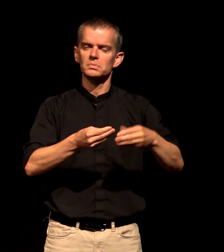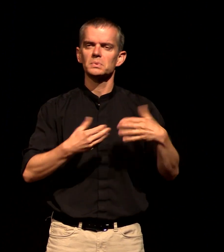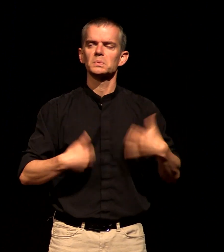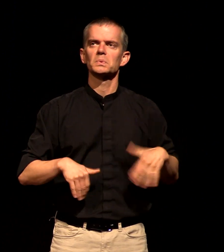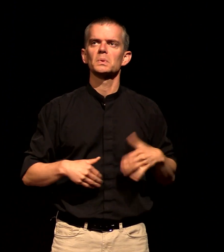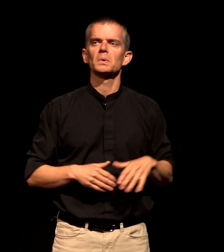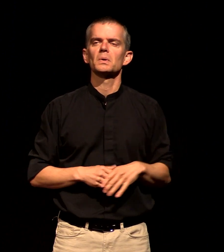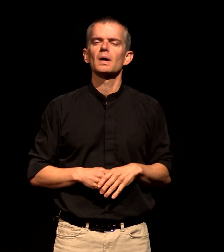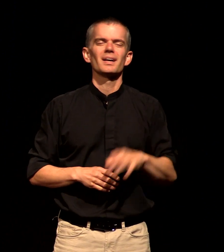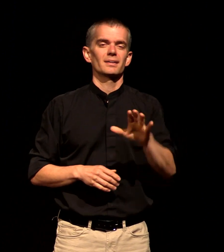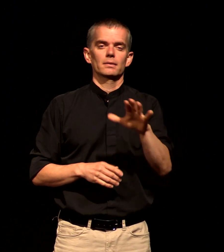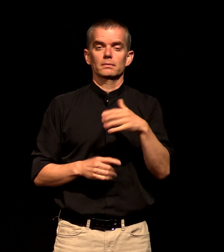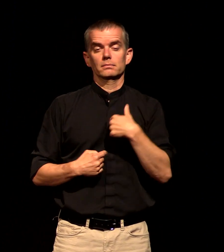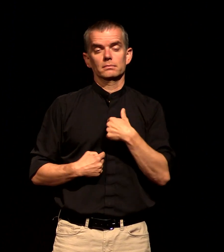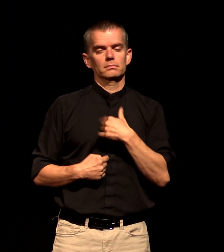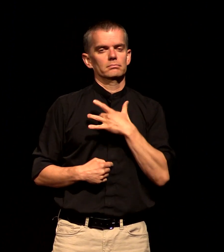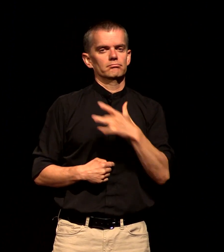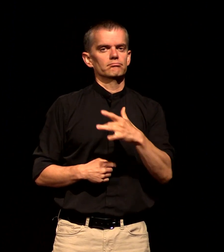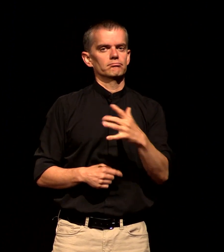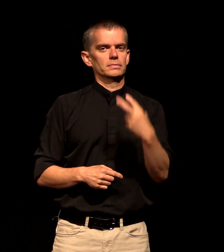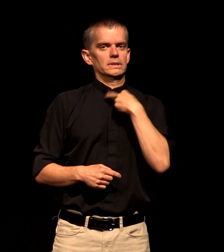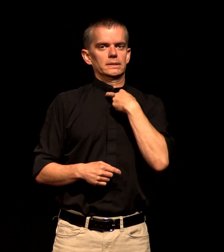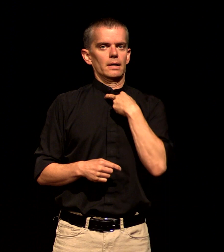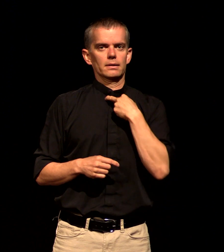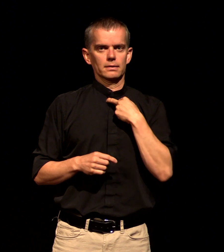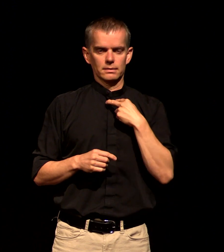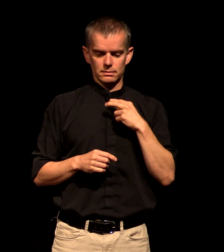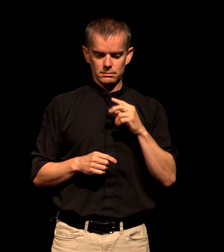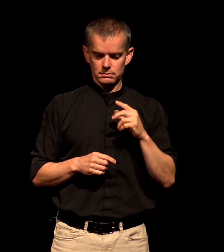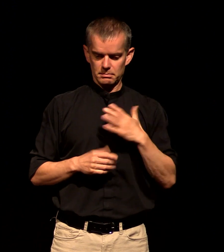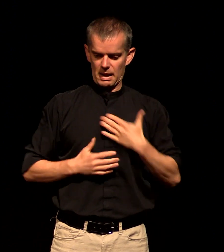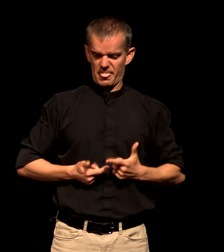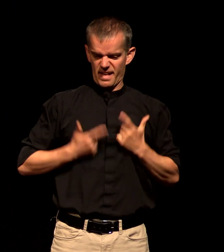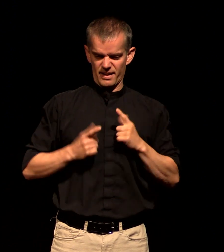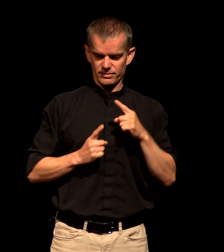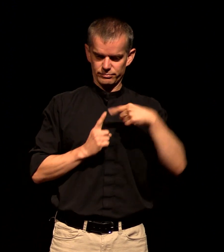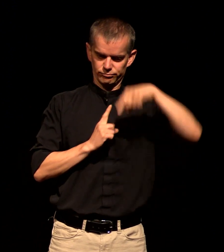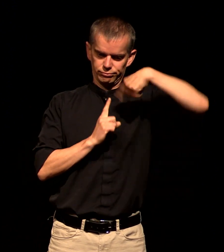And I don't know about you. But I get stuck in my timeline, as